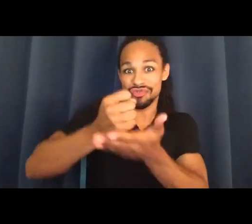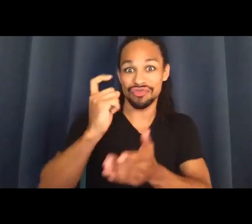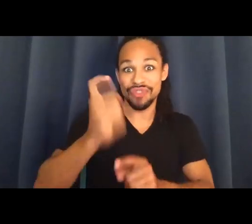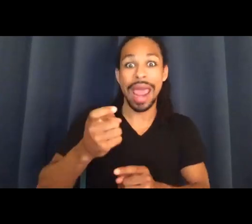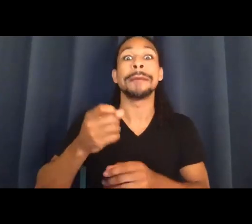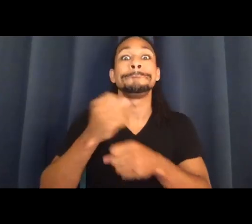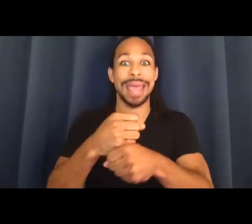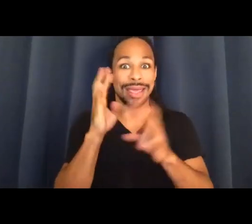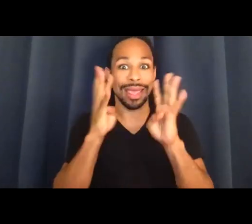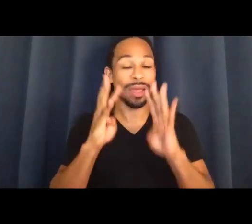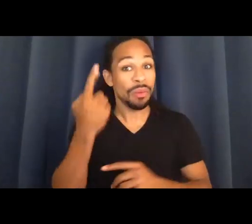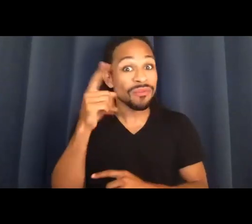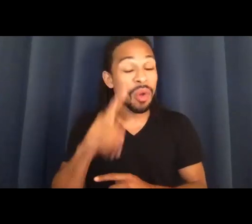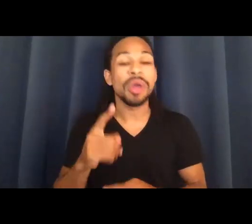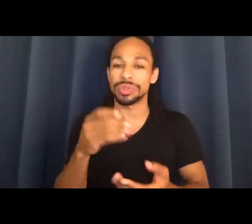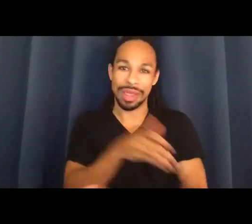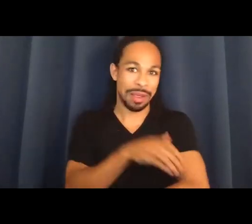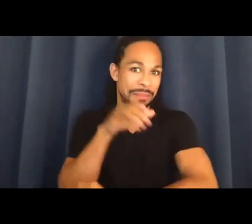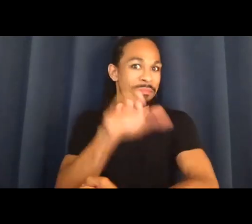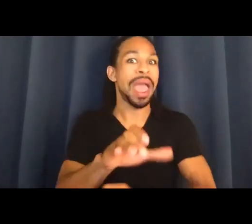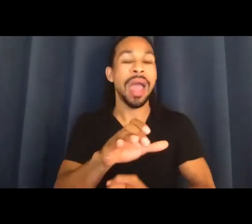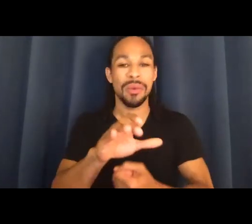cultural workers, build audiences and strengthen the collective